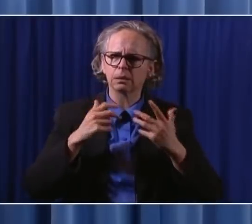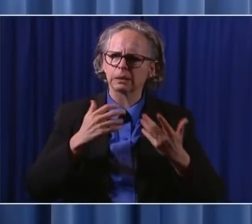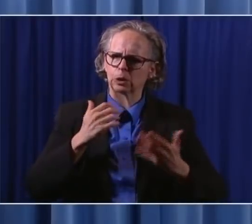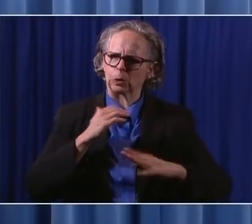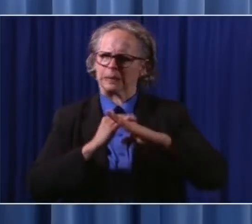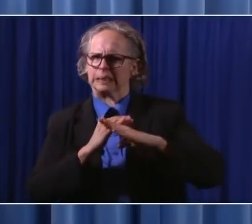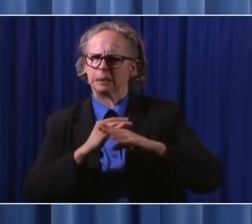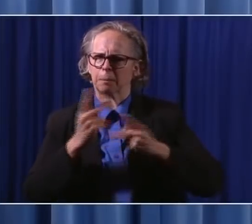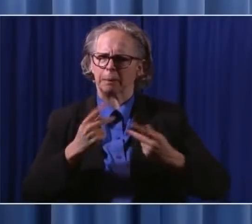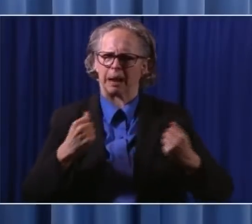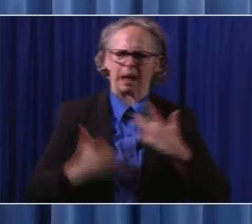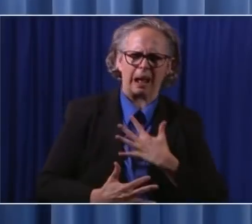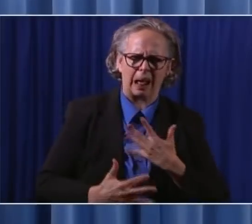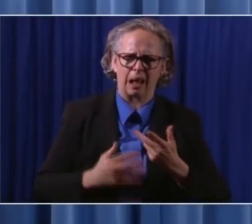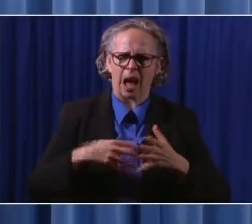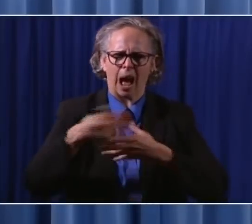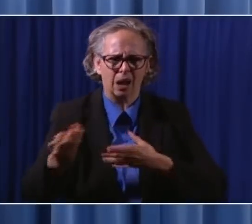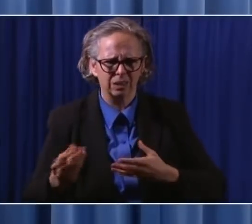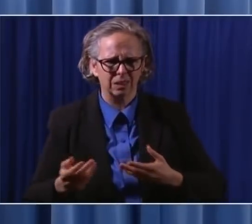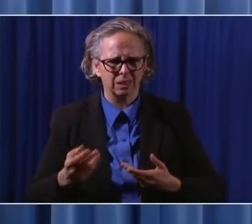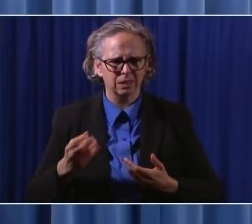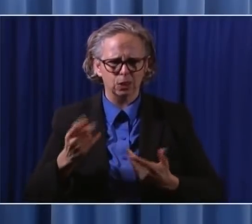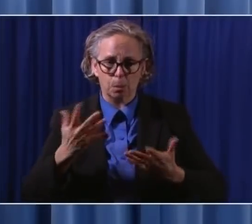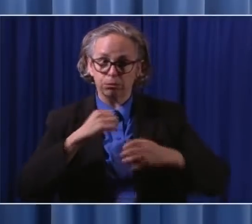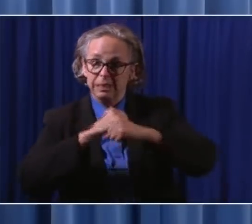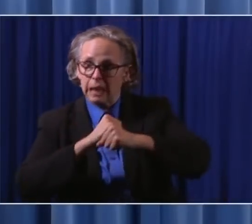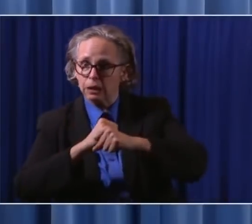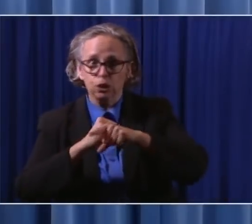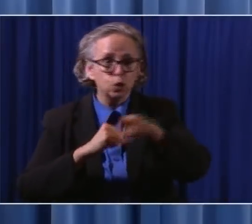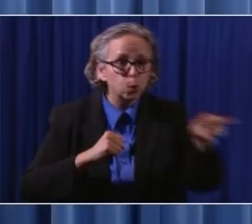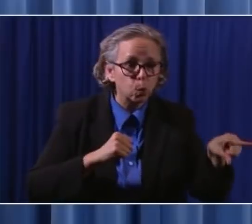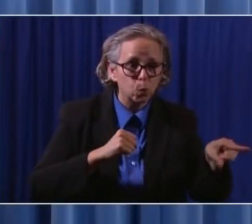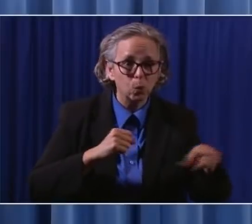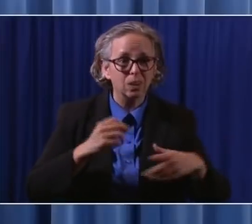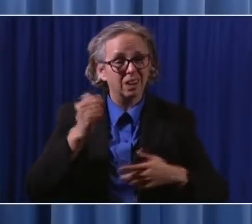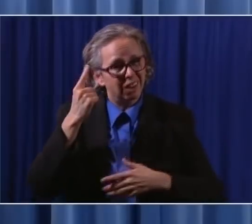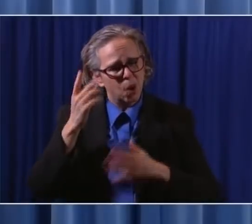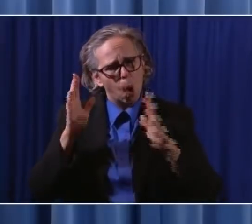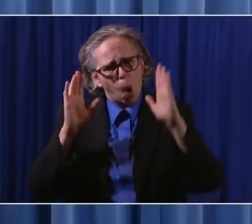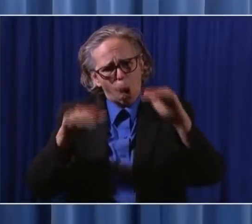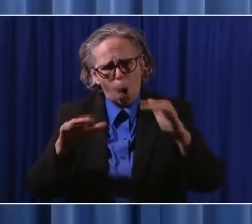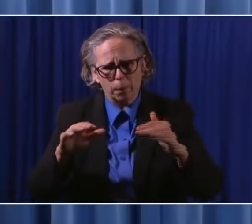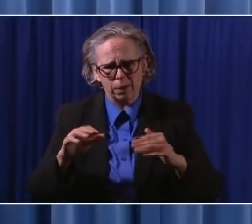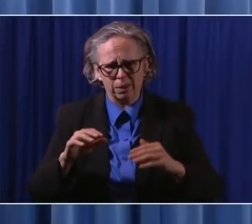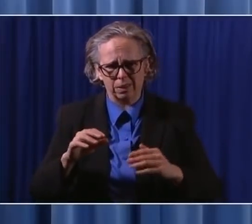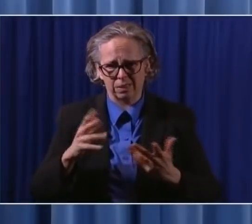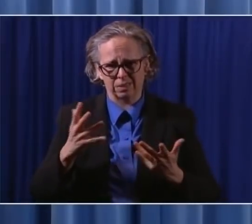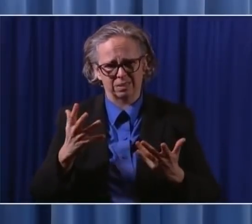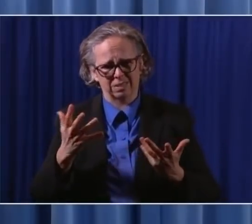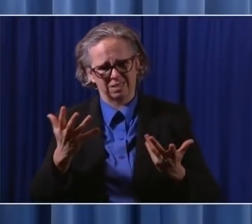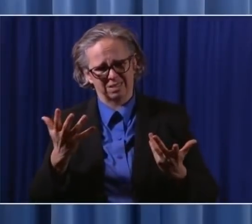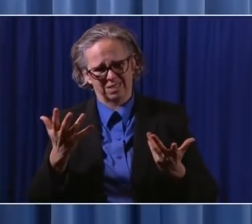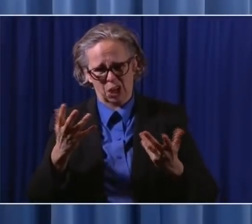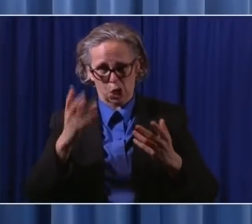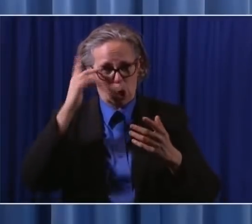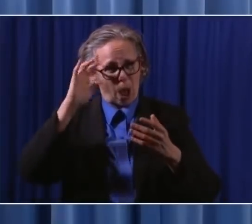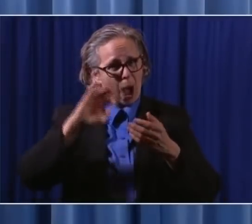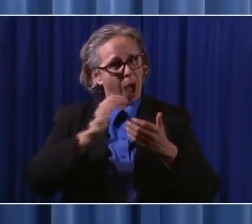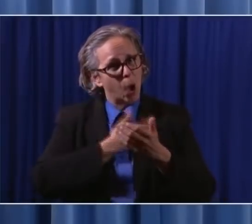WE HAVE REAL PROBLEMS GOING ON AND WEARING THE MASK, WEARING IT IN PUBLIC.